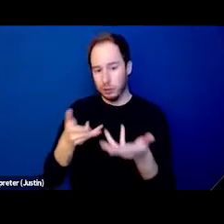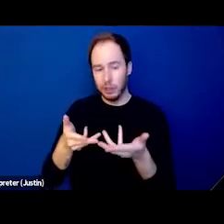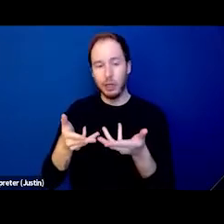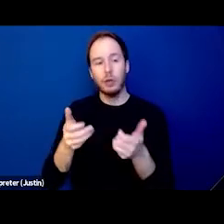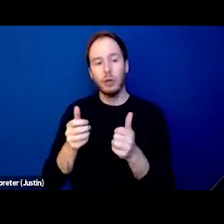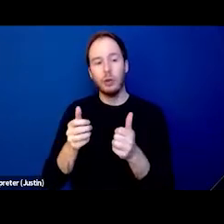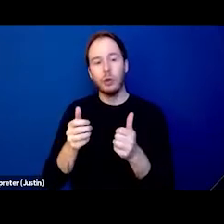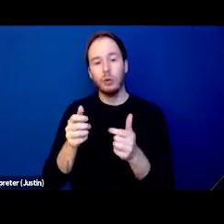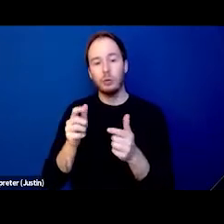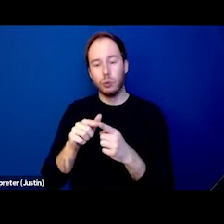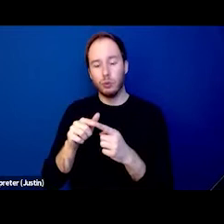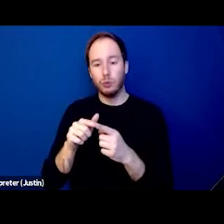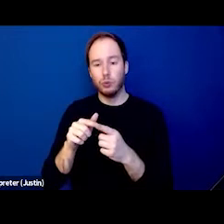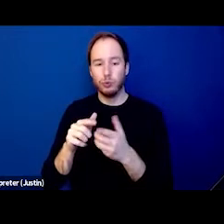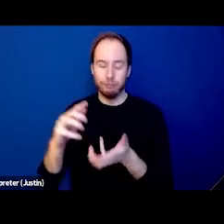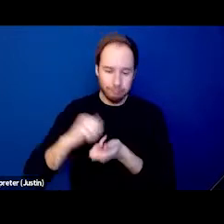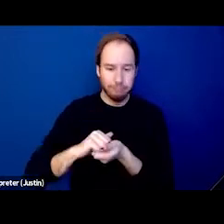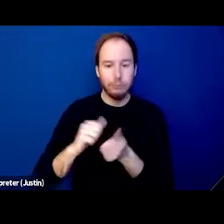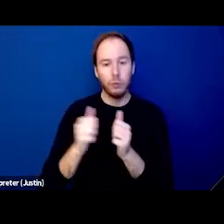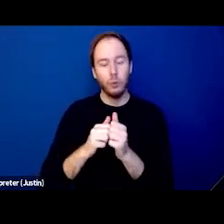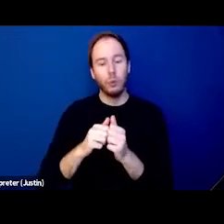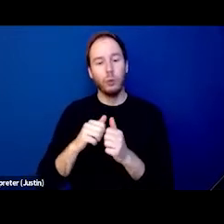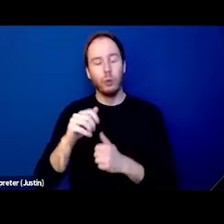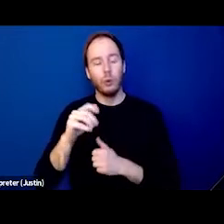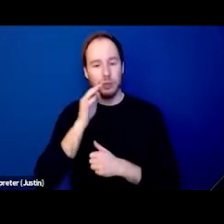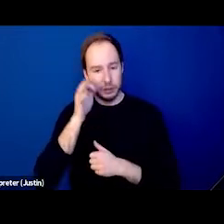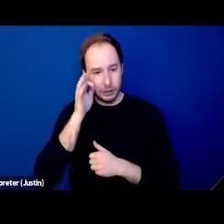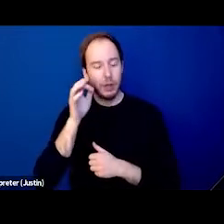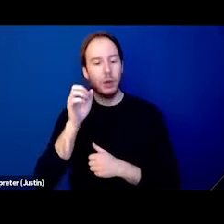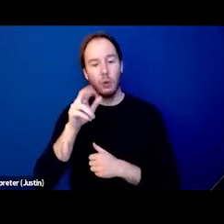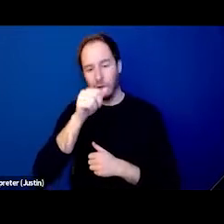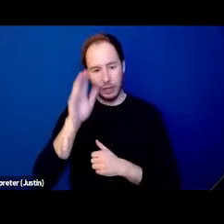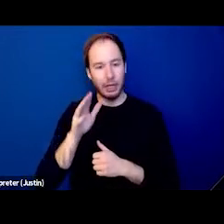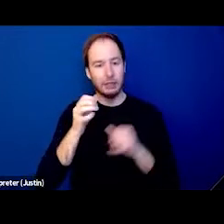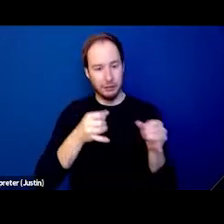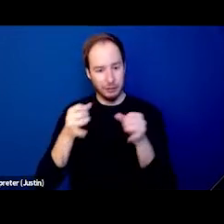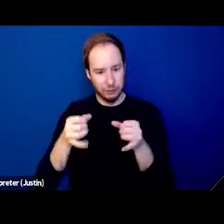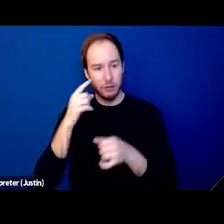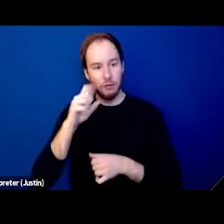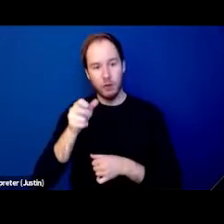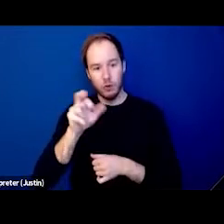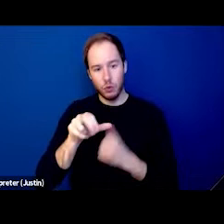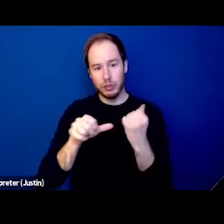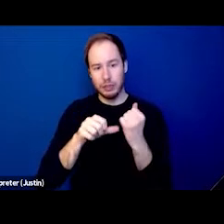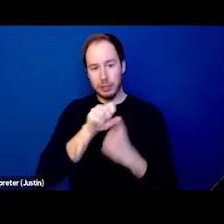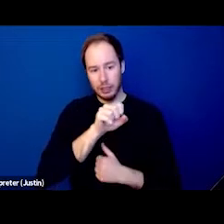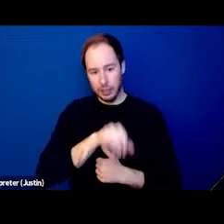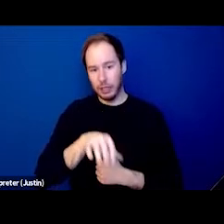and gaining buy-in when working with native individuals to complete SOAR assisted SSI and SSDI claims,